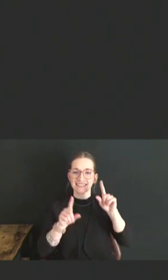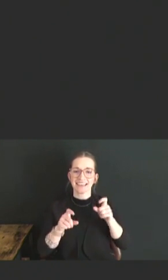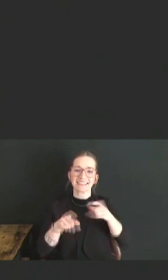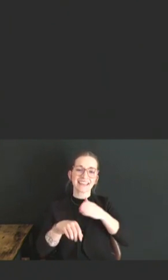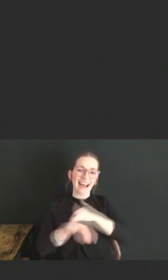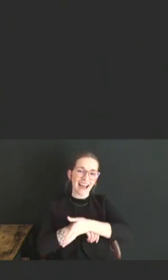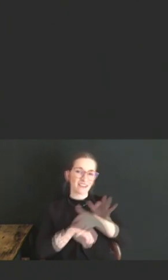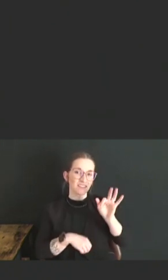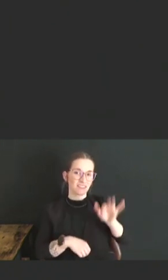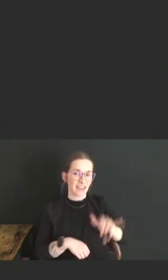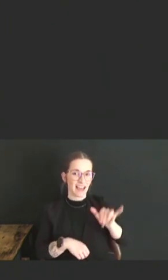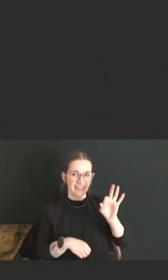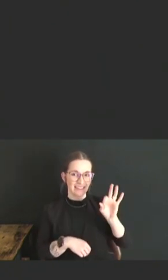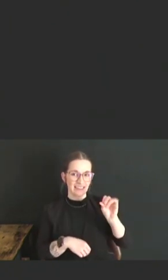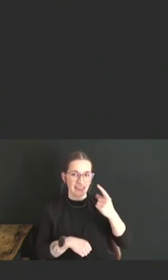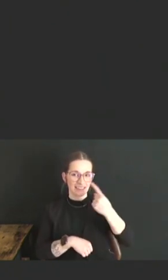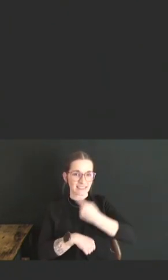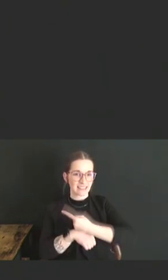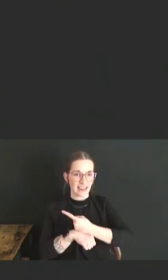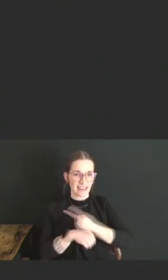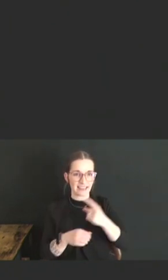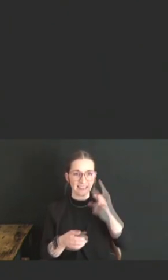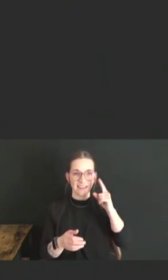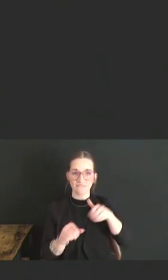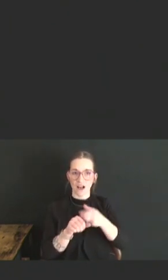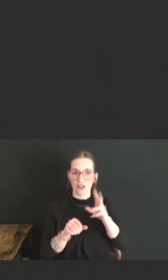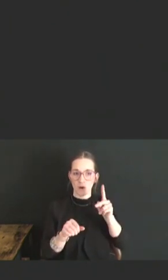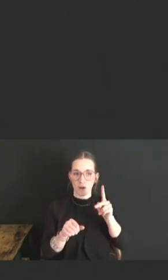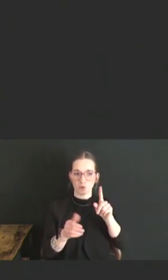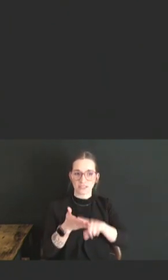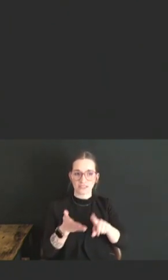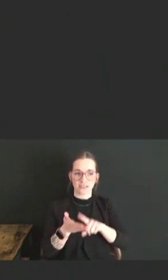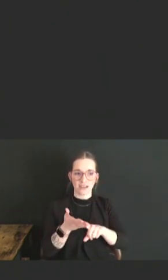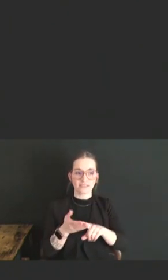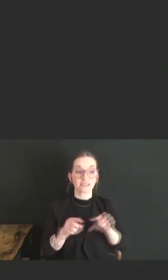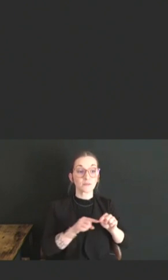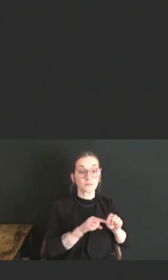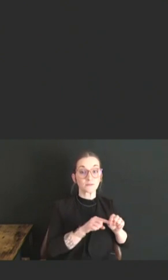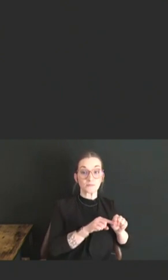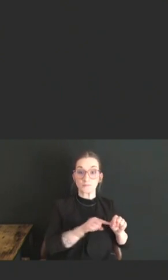We have the type of test performed on the X axis and the number of patients on the Y